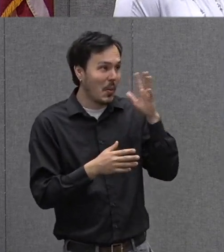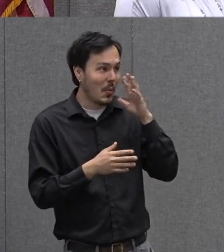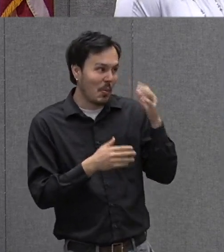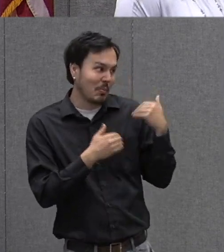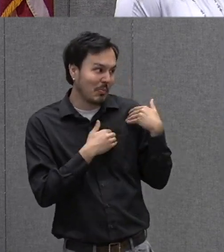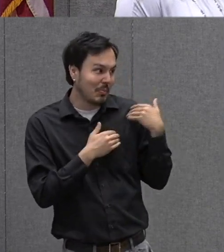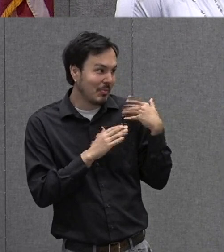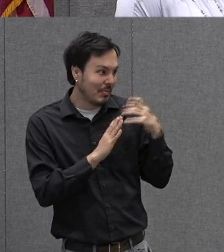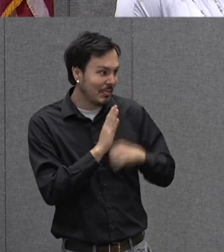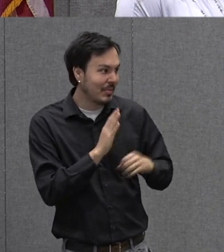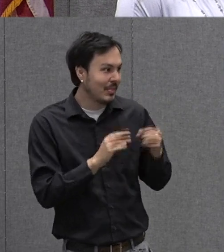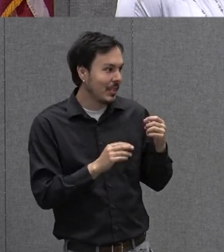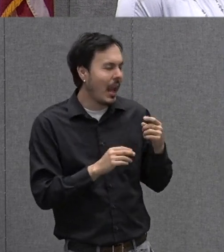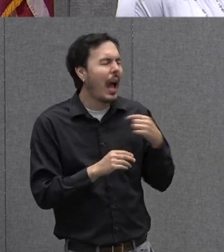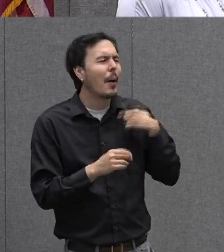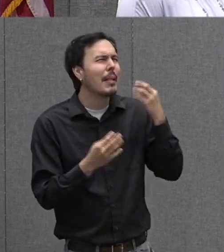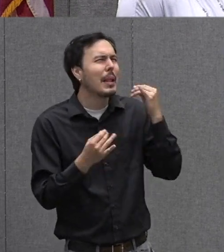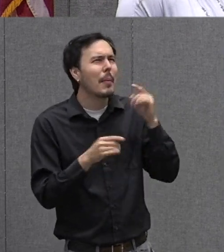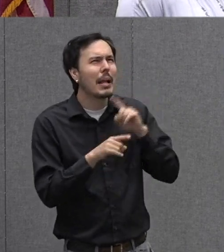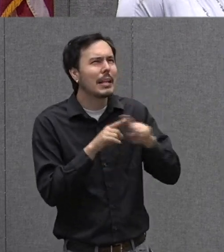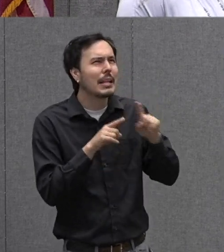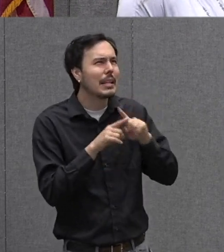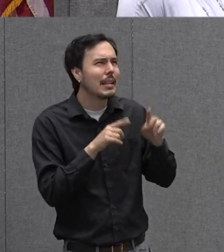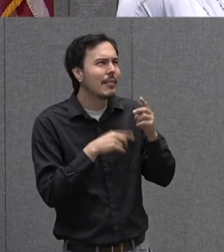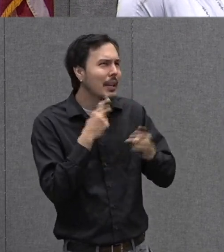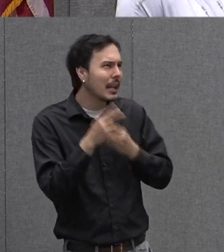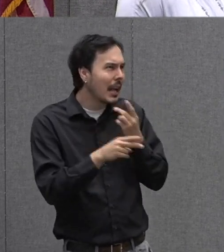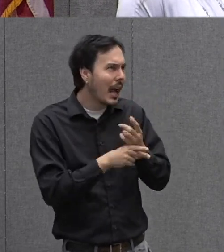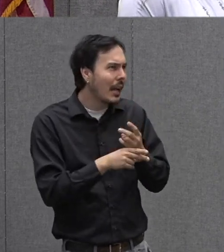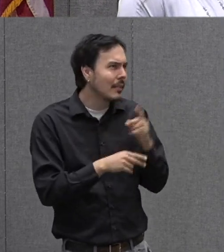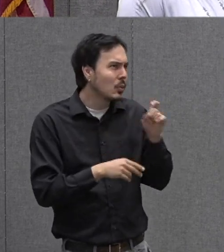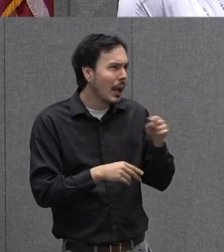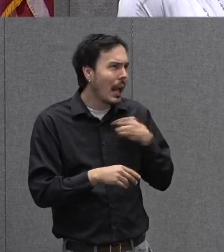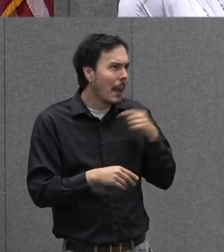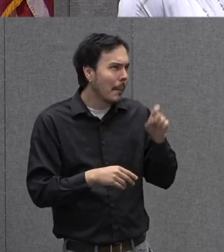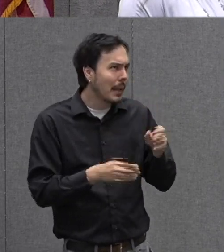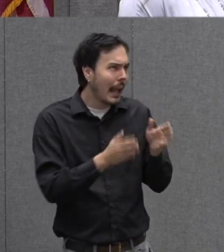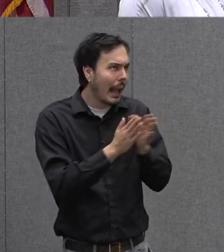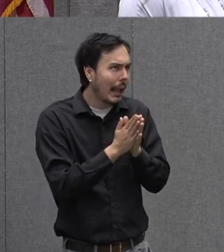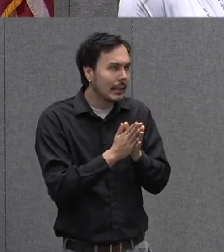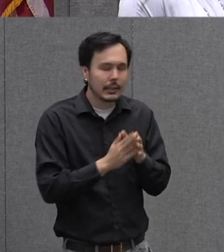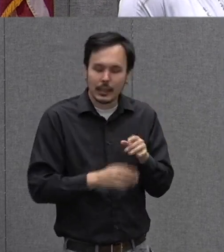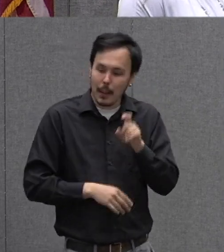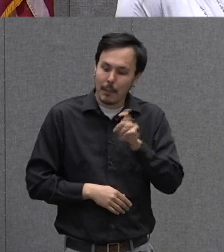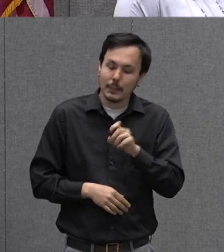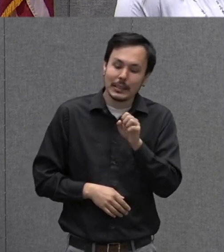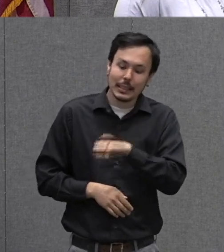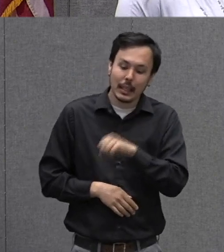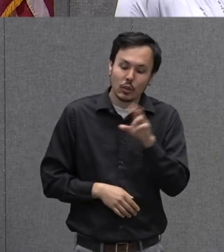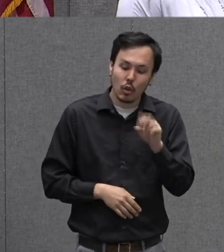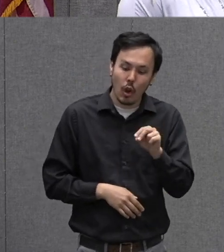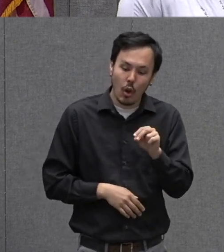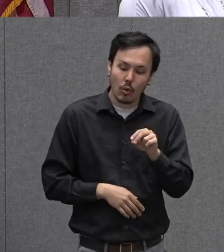that I'm allowed to ask. They have to be yes or no. So I can't say what is your object? You cannot say what is my object.